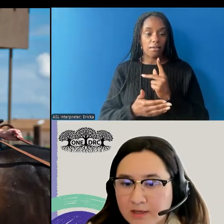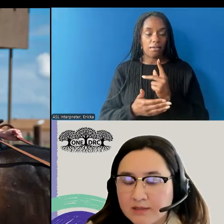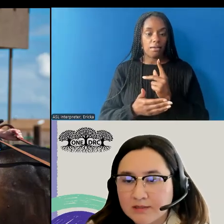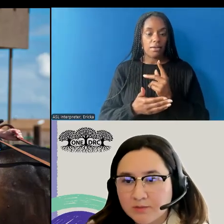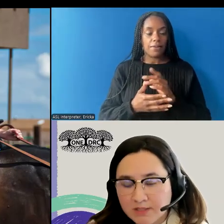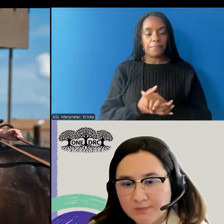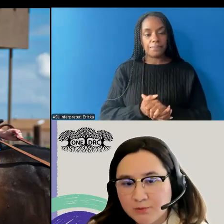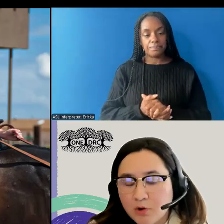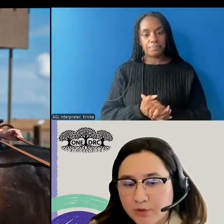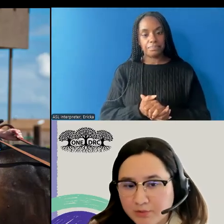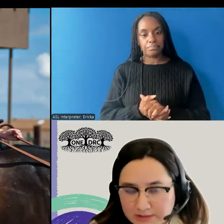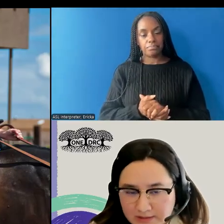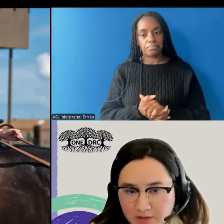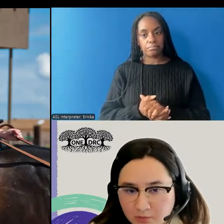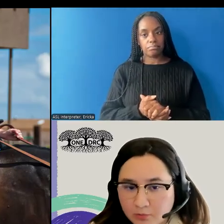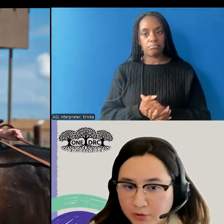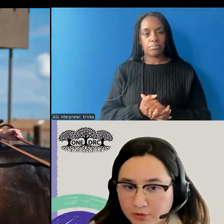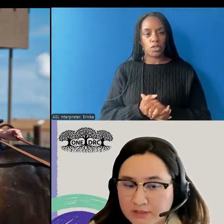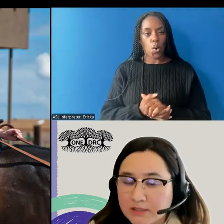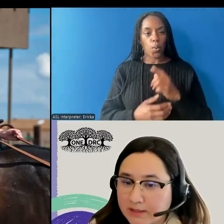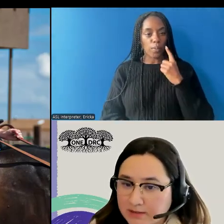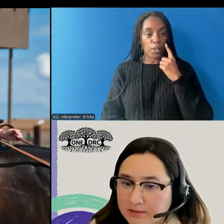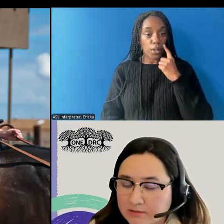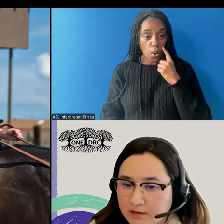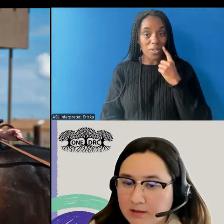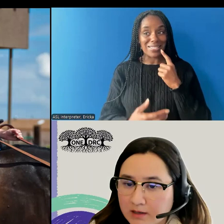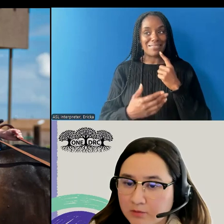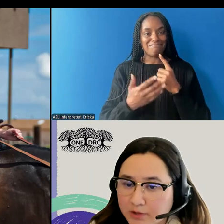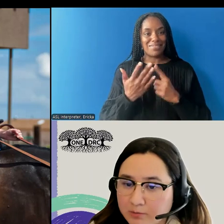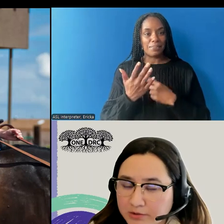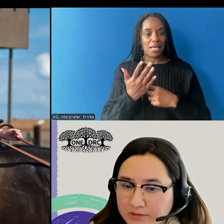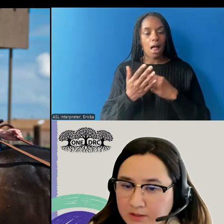And sometimes what we would see were delays in getting reimbursement.